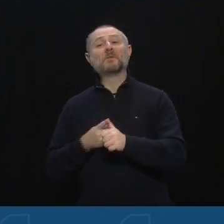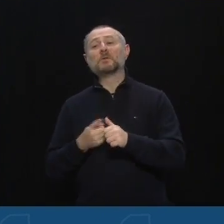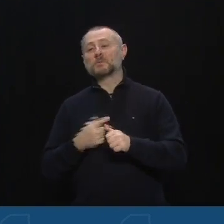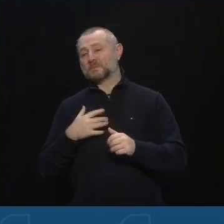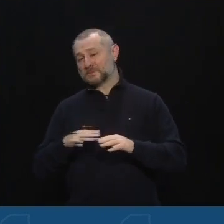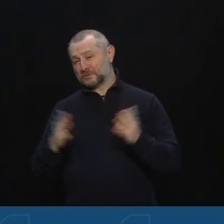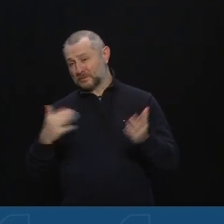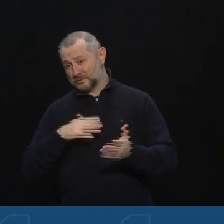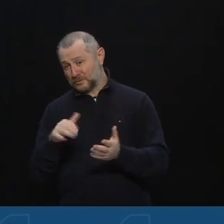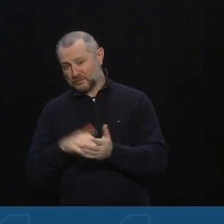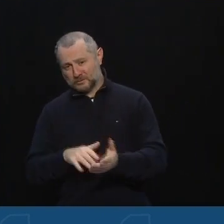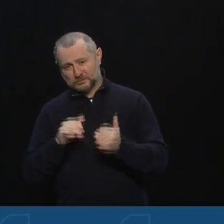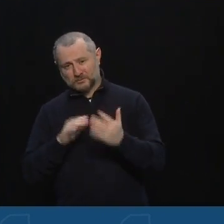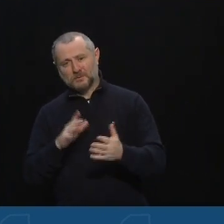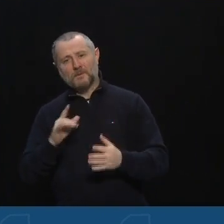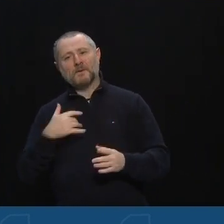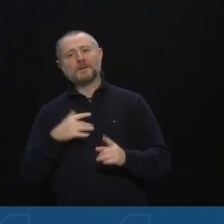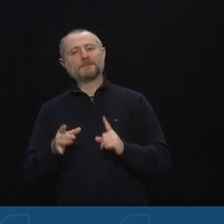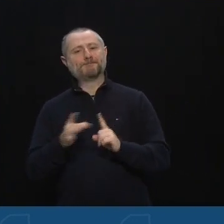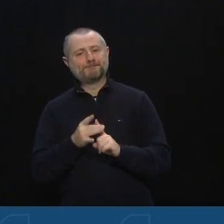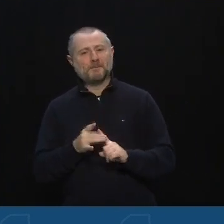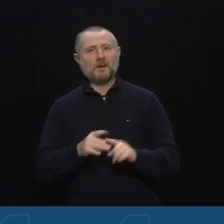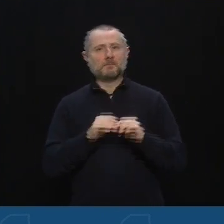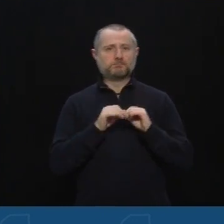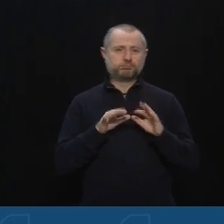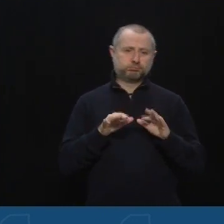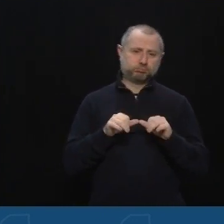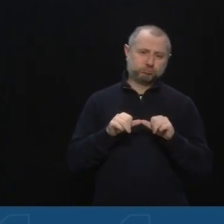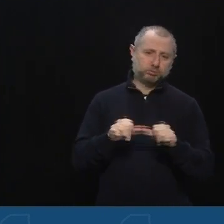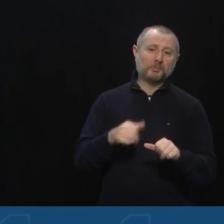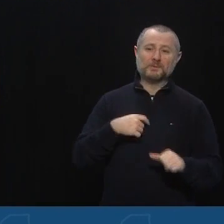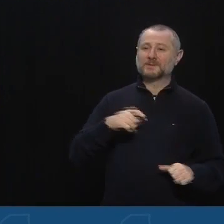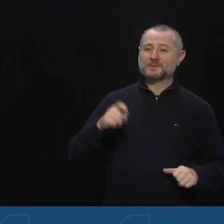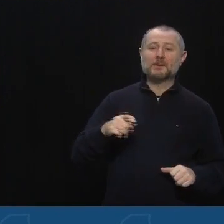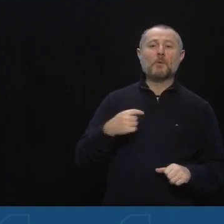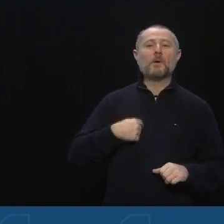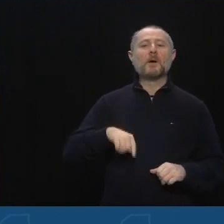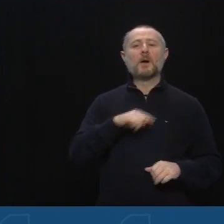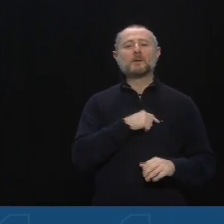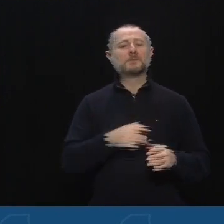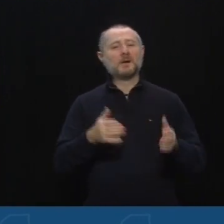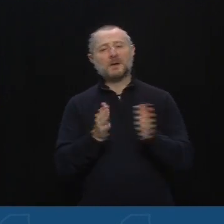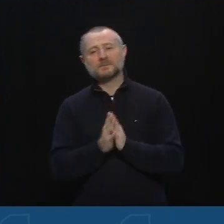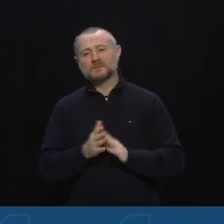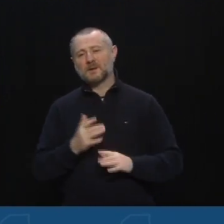THEY HAVE COVID CENTERS OF EXCELLENCE. THEY'RE THE FIRST PUBLIC FACILITY IN THE NATION TO BE